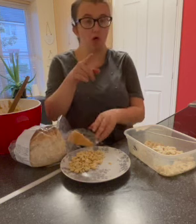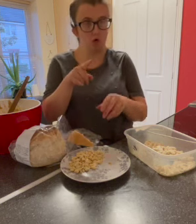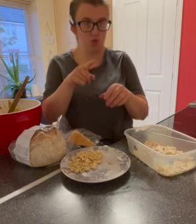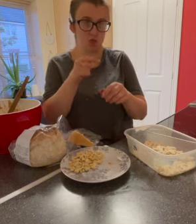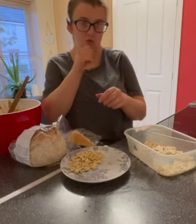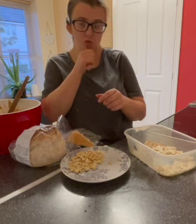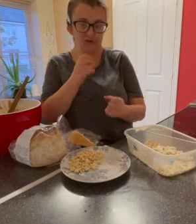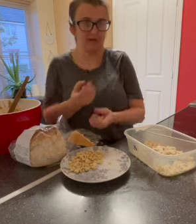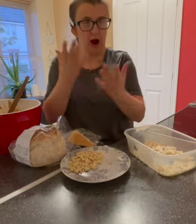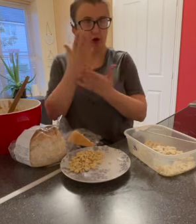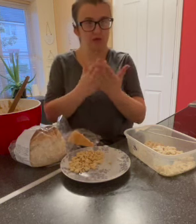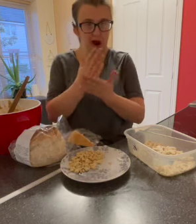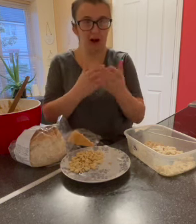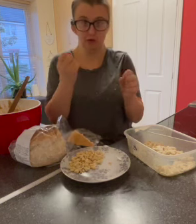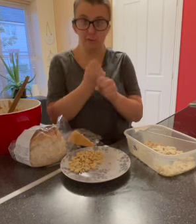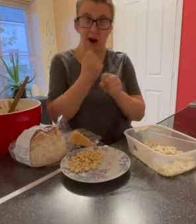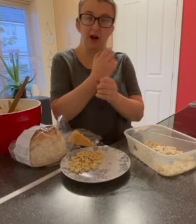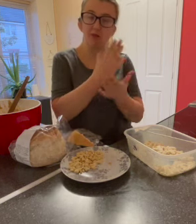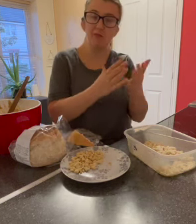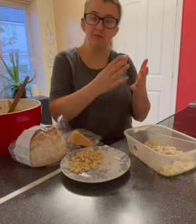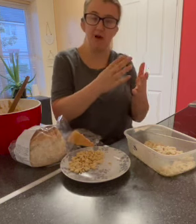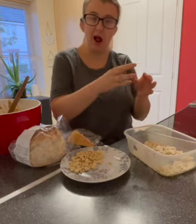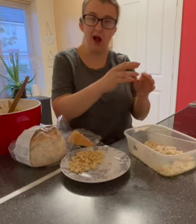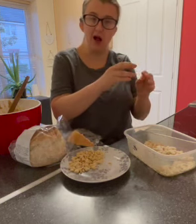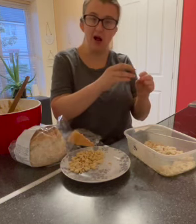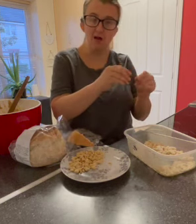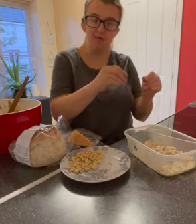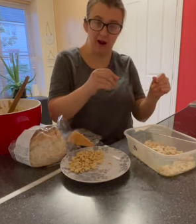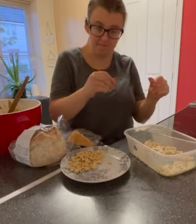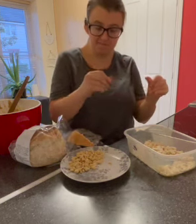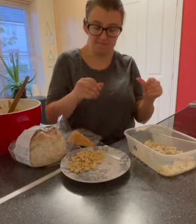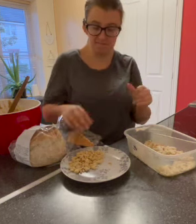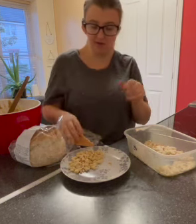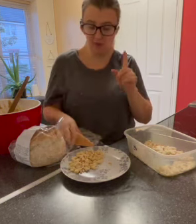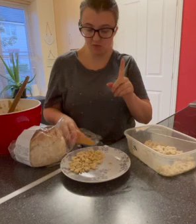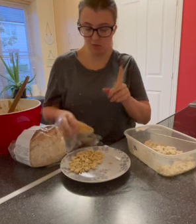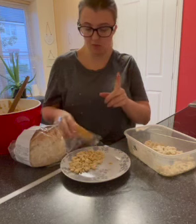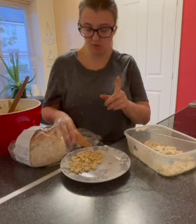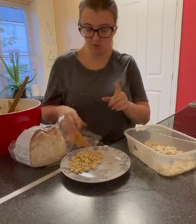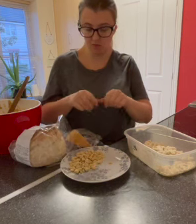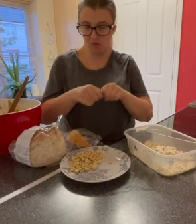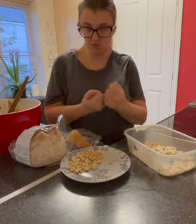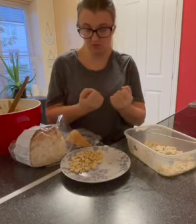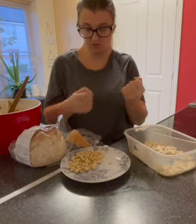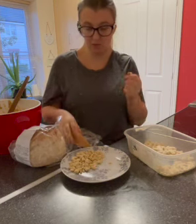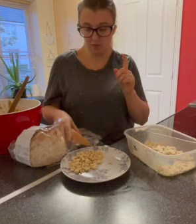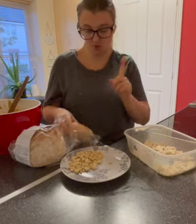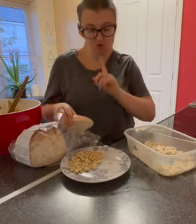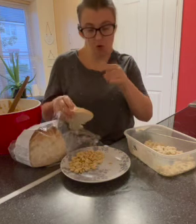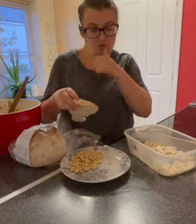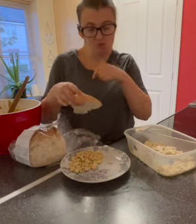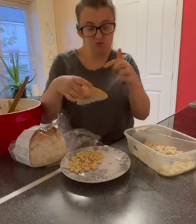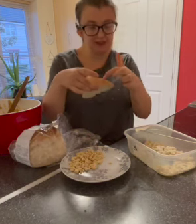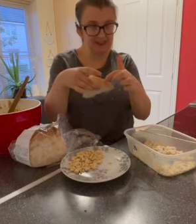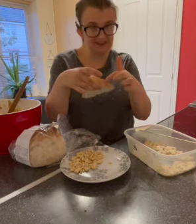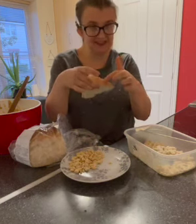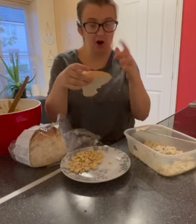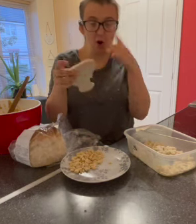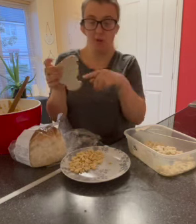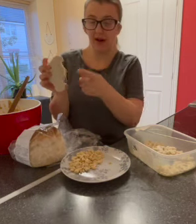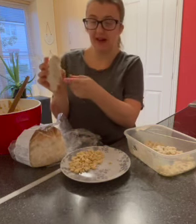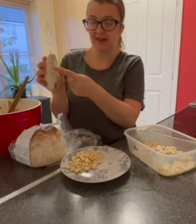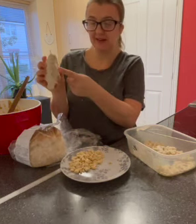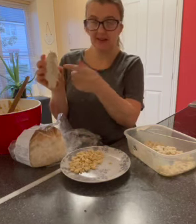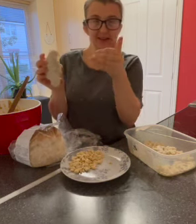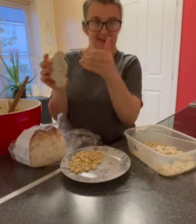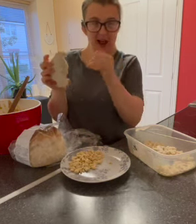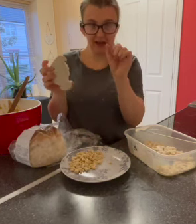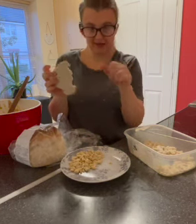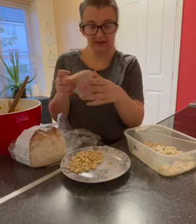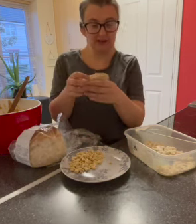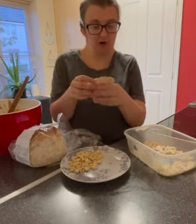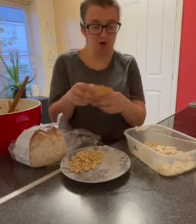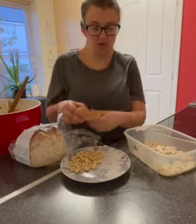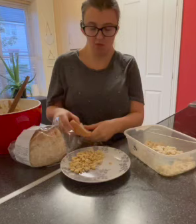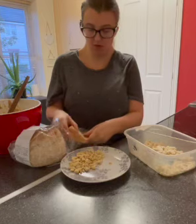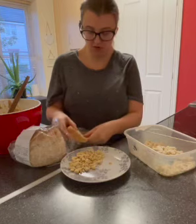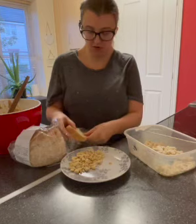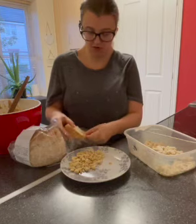When you are using fresh bread to make the crumbs, don't use this, only that.